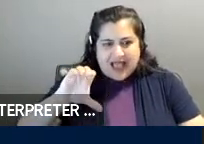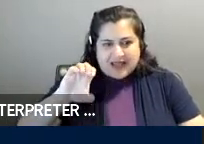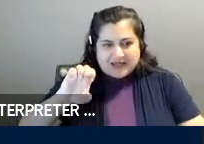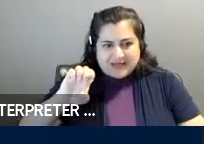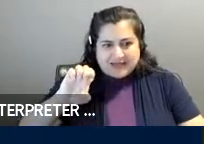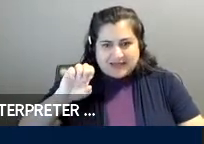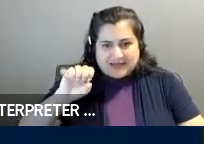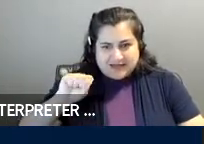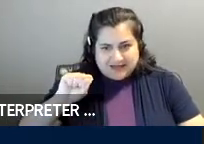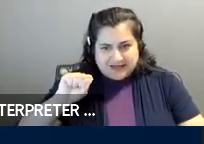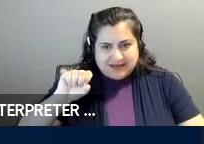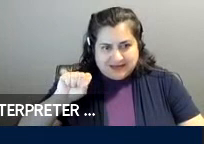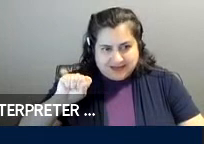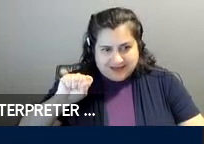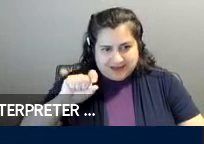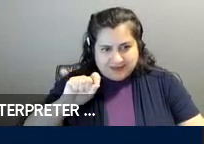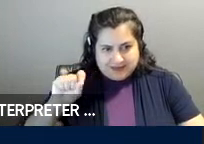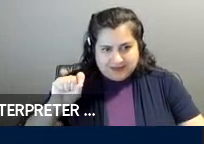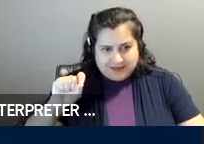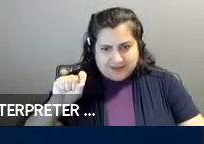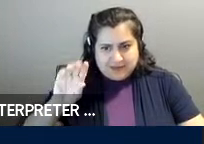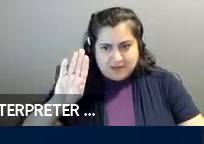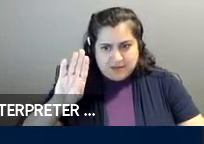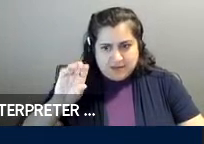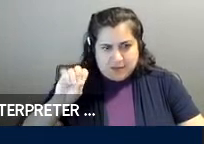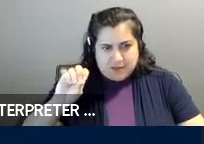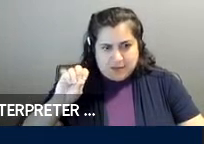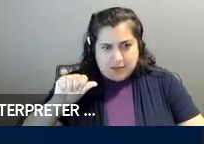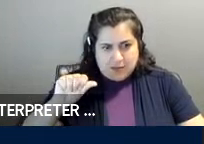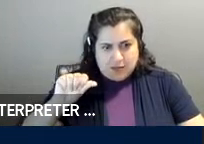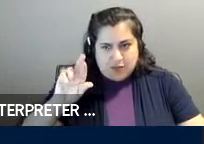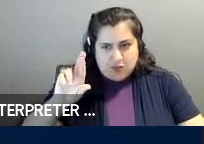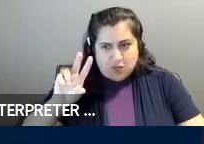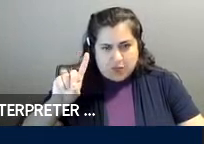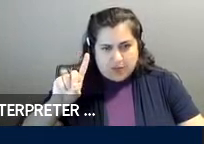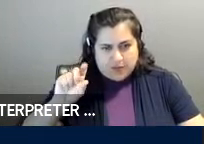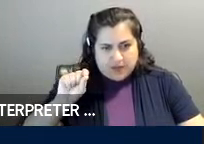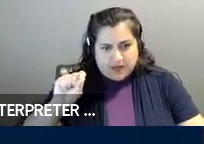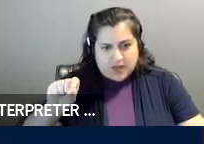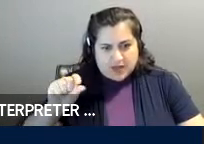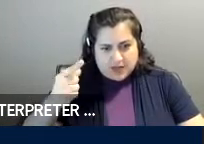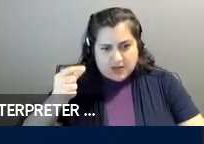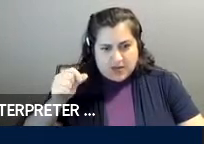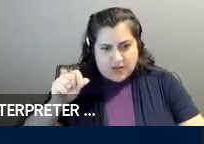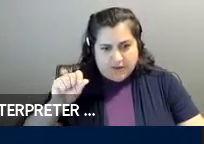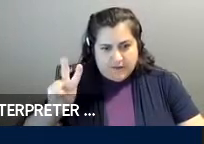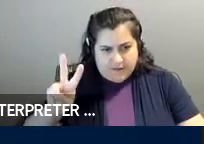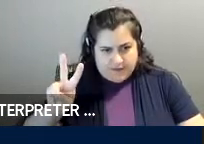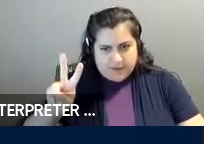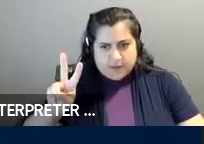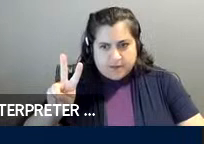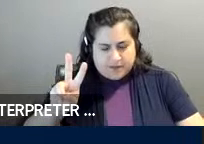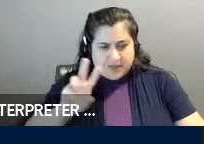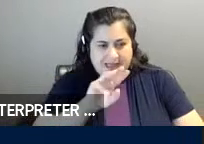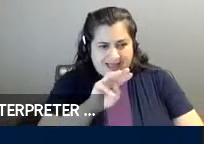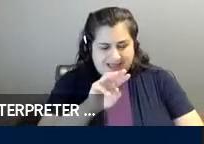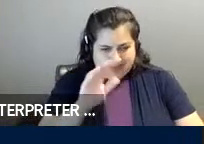That's a-c-c-e-s-s hyphen b-o-a-r-d dot gov.